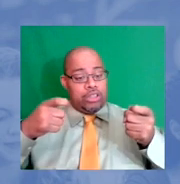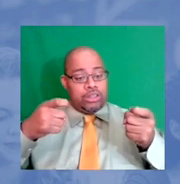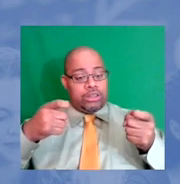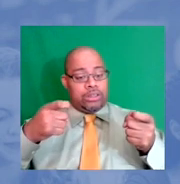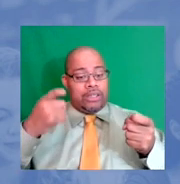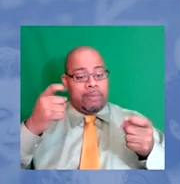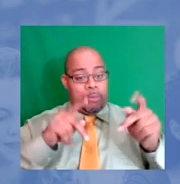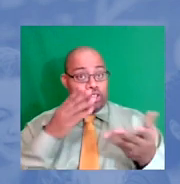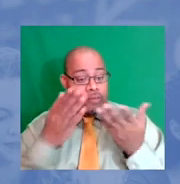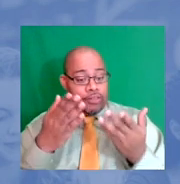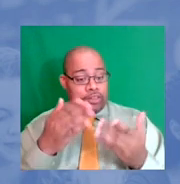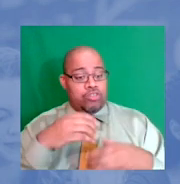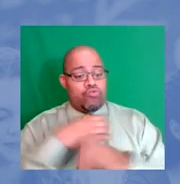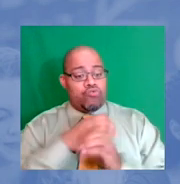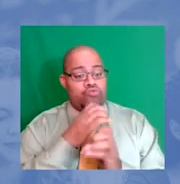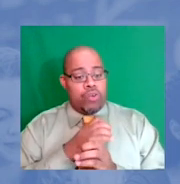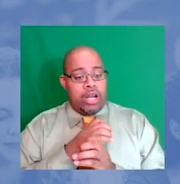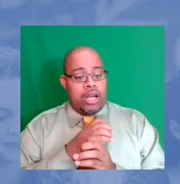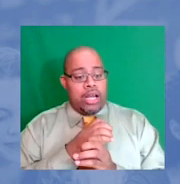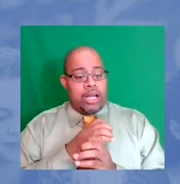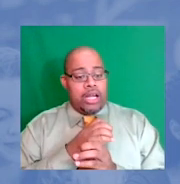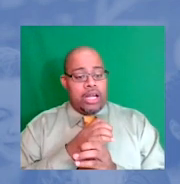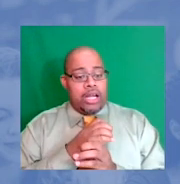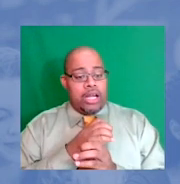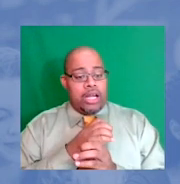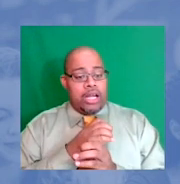TALKS. INFORMAL SESSIONS WITH PARENTS OF STUDENTS